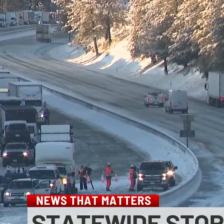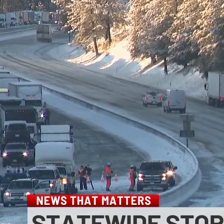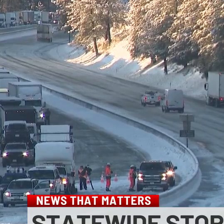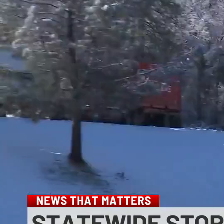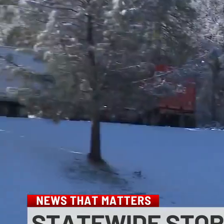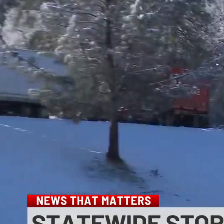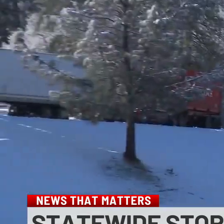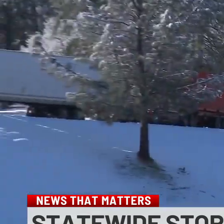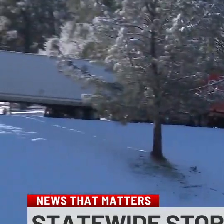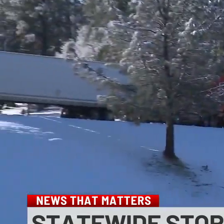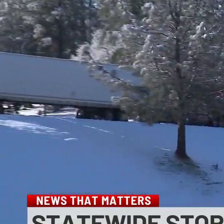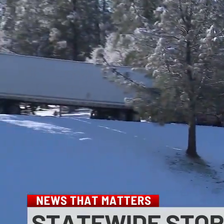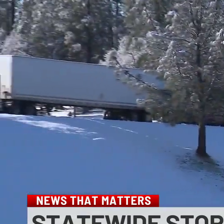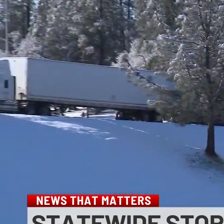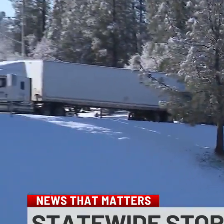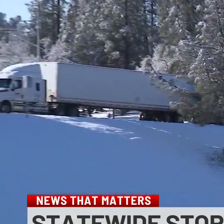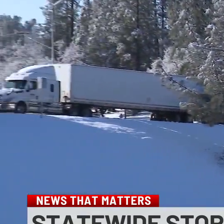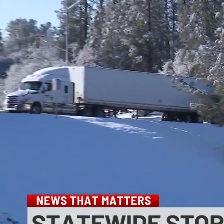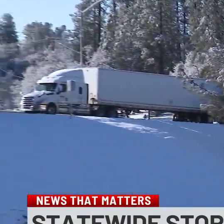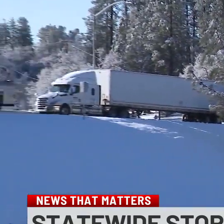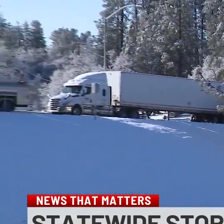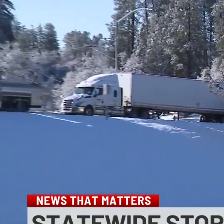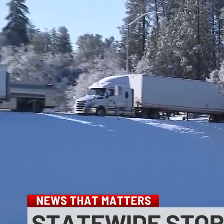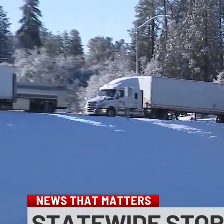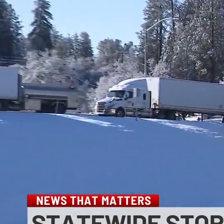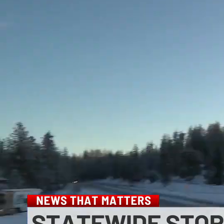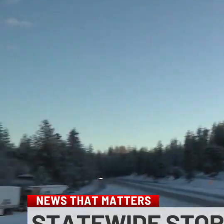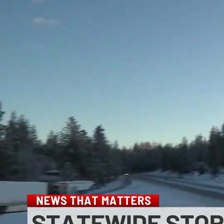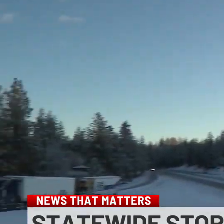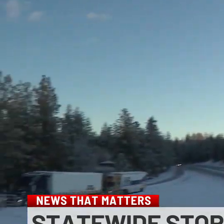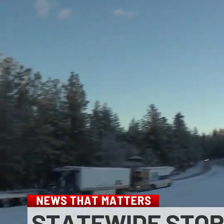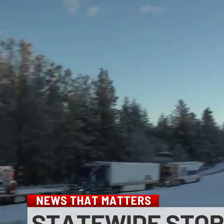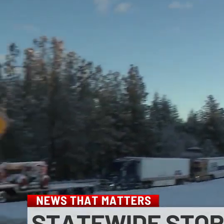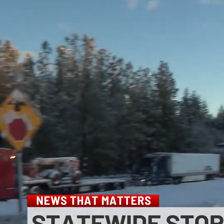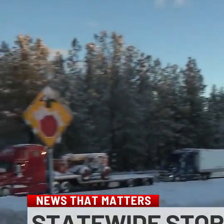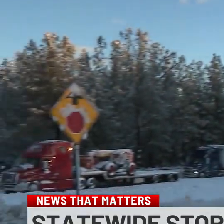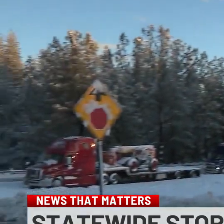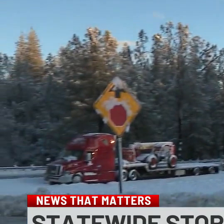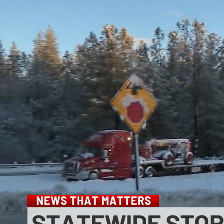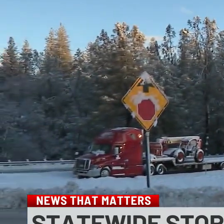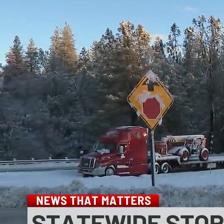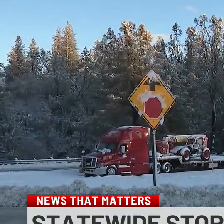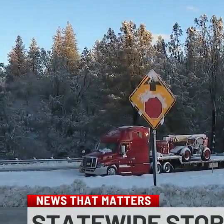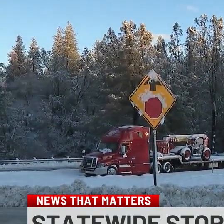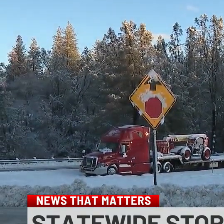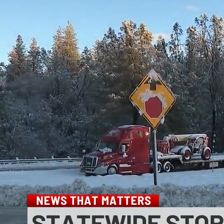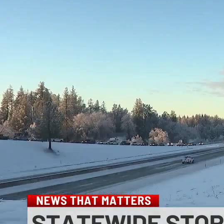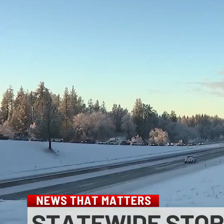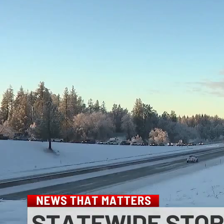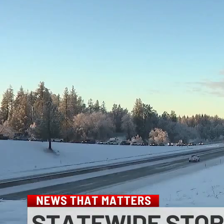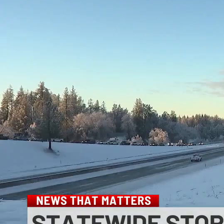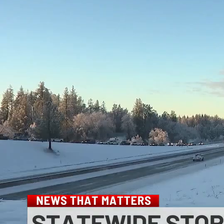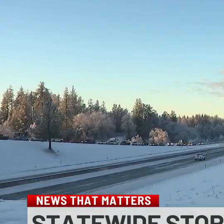HAVE BEEN WORKING 12 HOUR DAYS TO CLEAR DEBRIS DOWN TREES AND CHIEF DEPUTY DIRECTOR MIKE